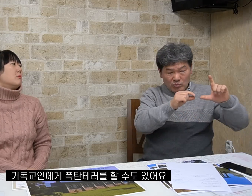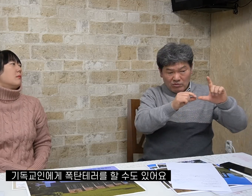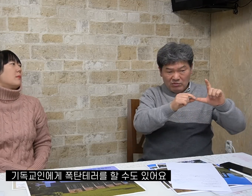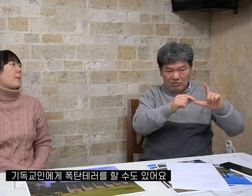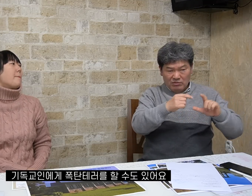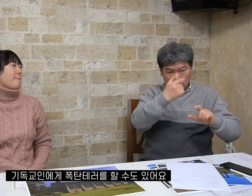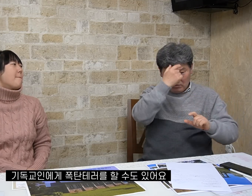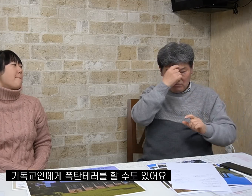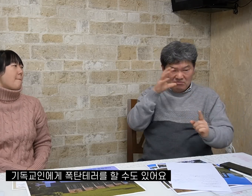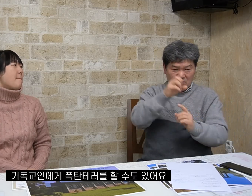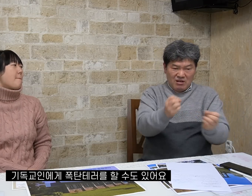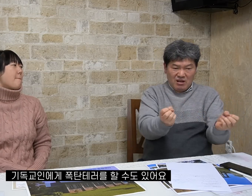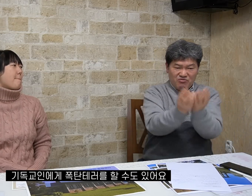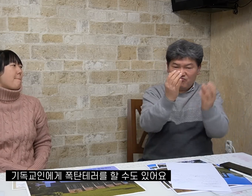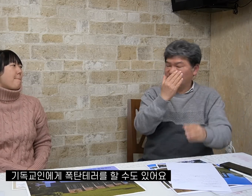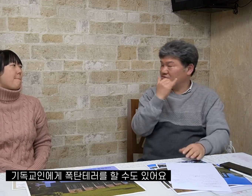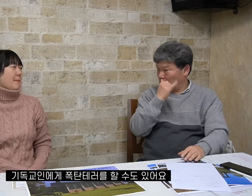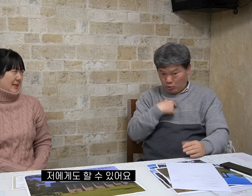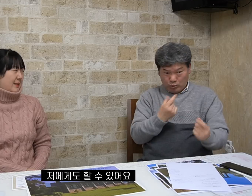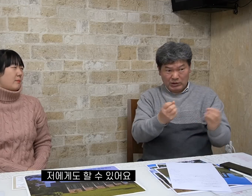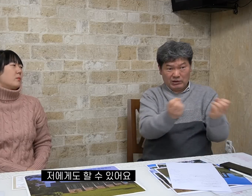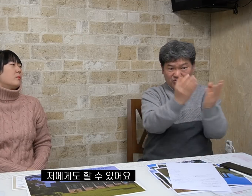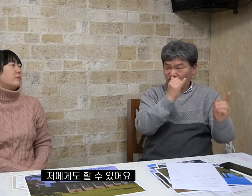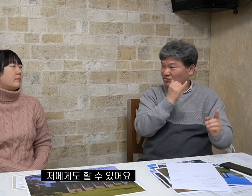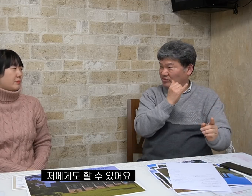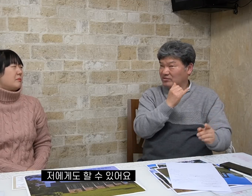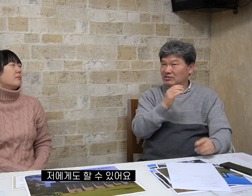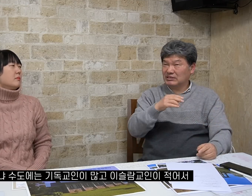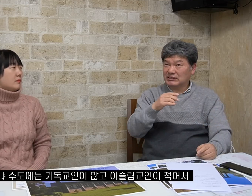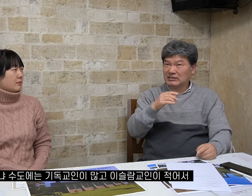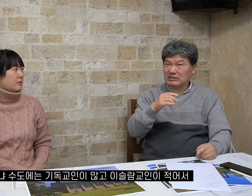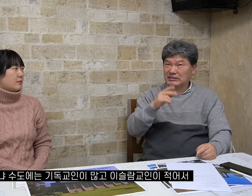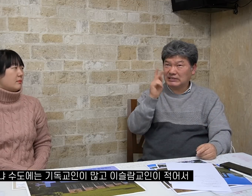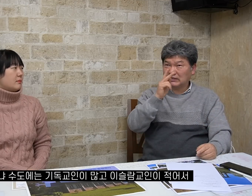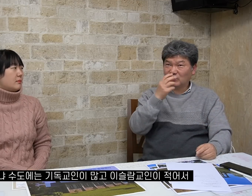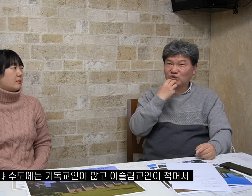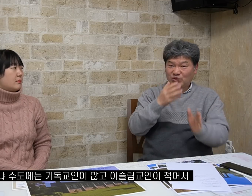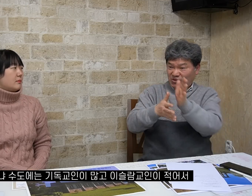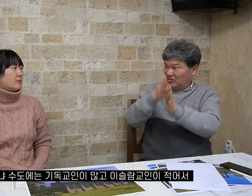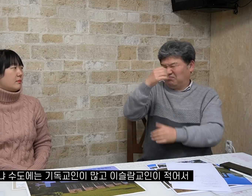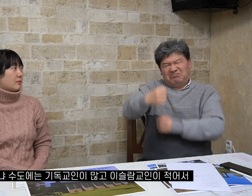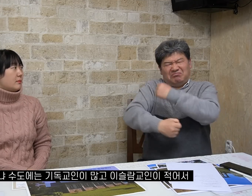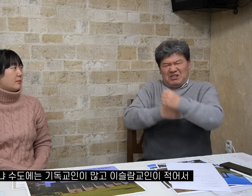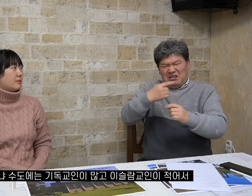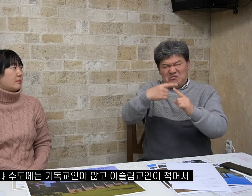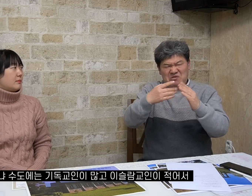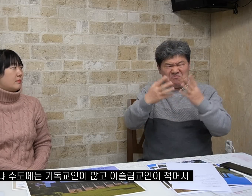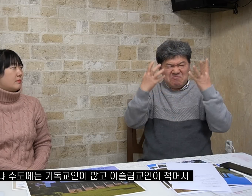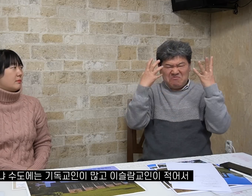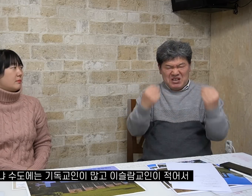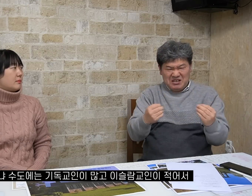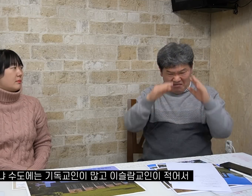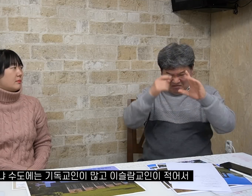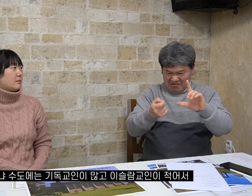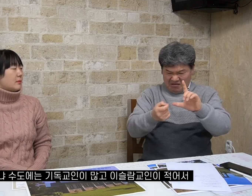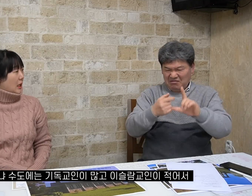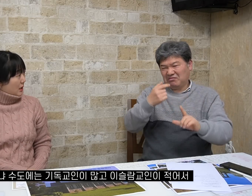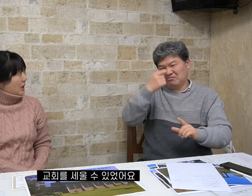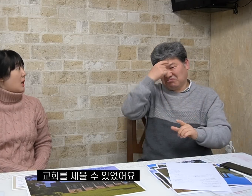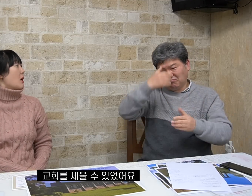Someone could bomb a Christian. They can do it for me too. In Kenya's capital, there are many Christians and few Muslims,